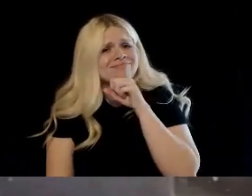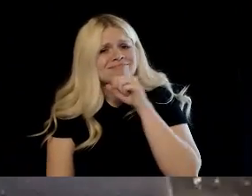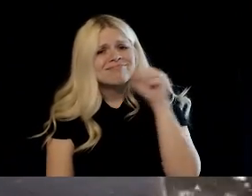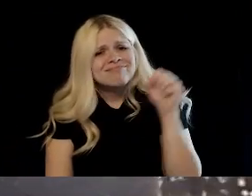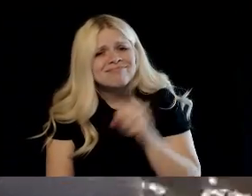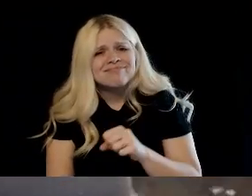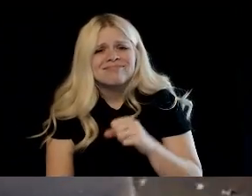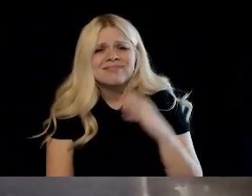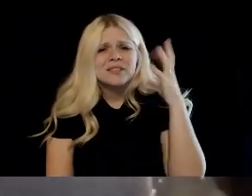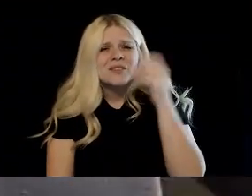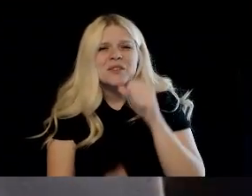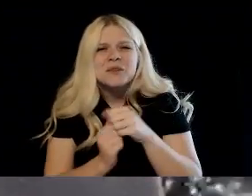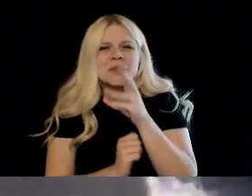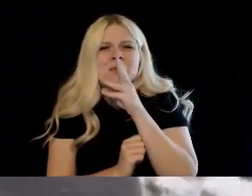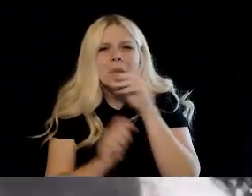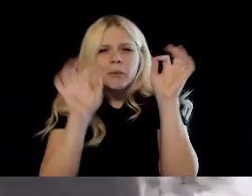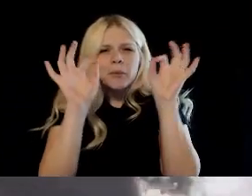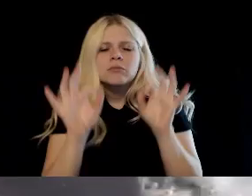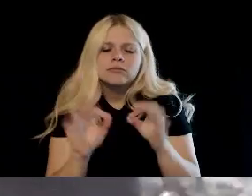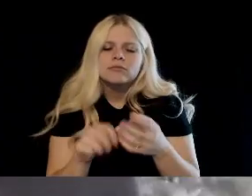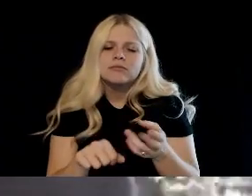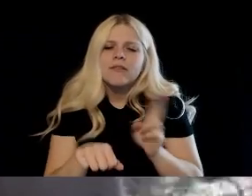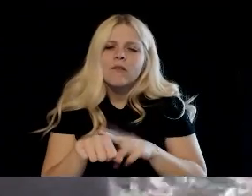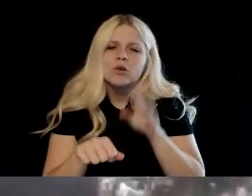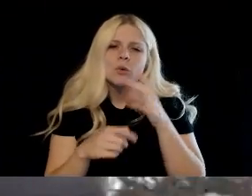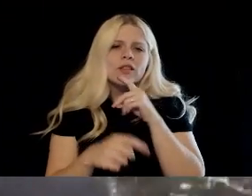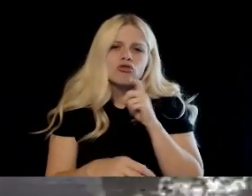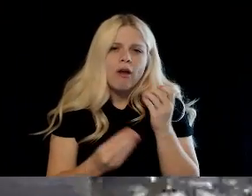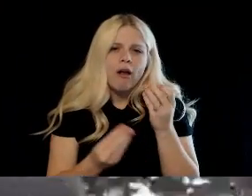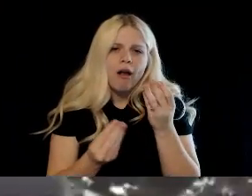droplets, of course those will dry. But we love that. Yeah Trina, it's his